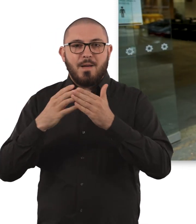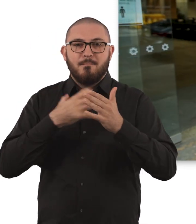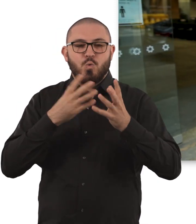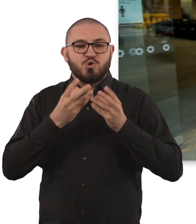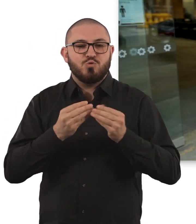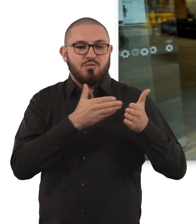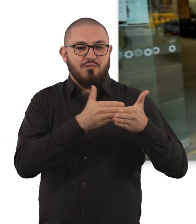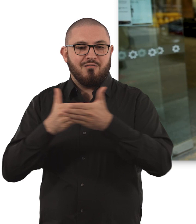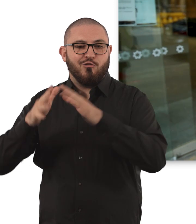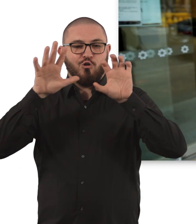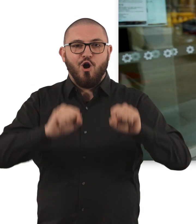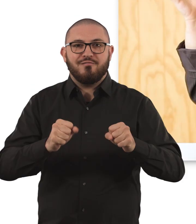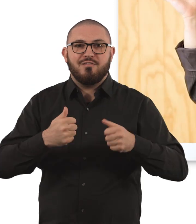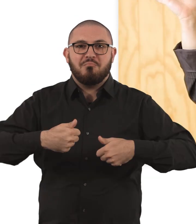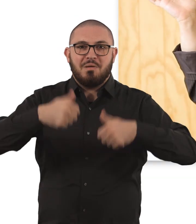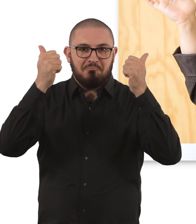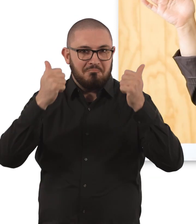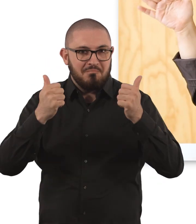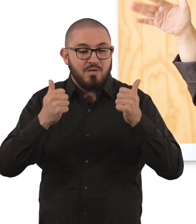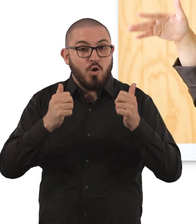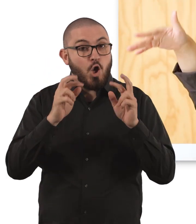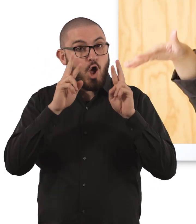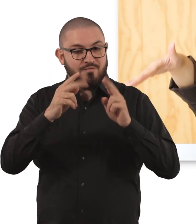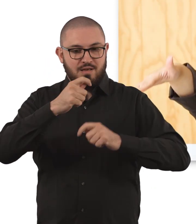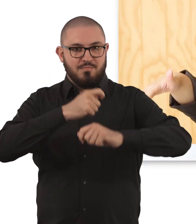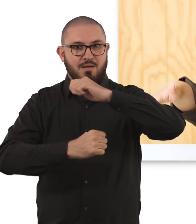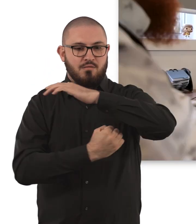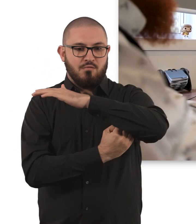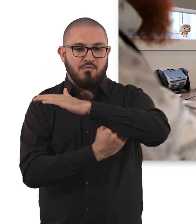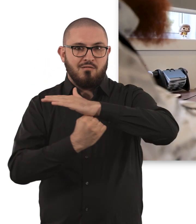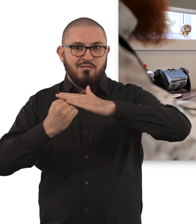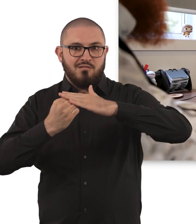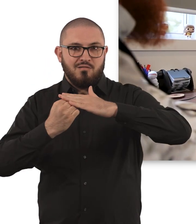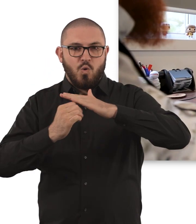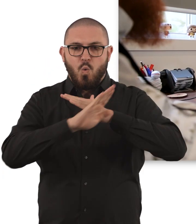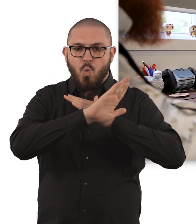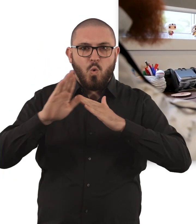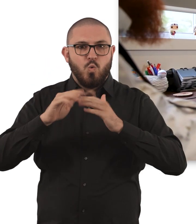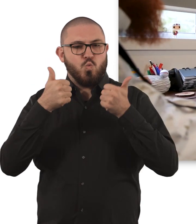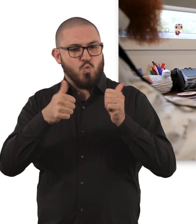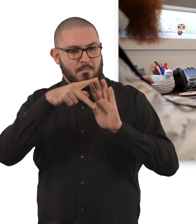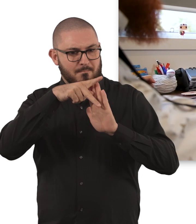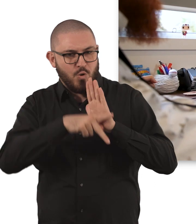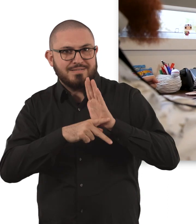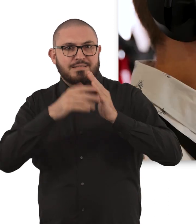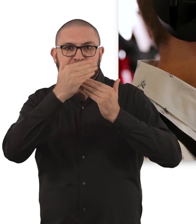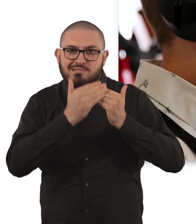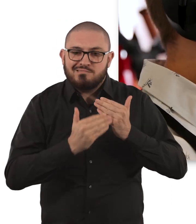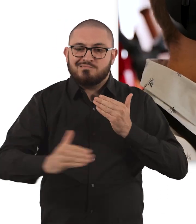that is far more seamless than it presently is and hopefully become a foundation for good policy development